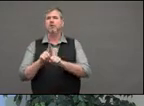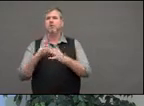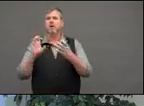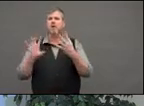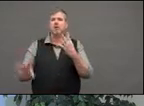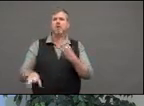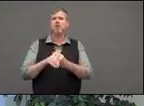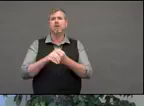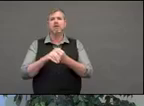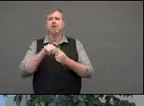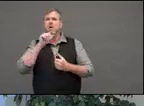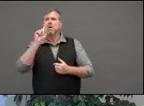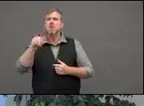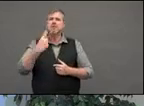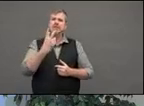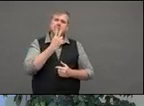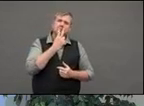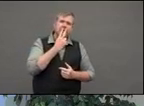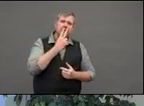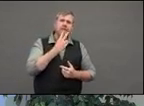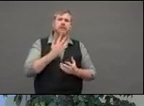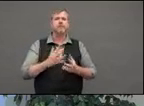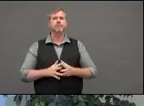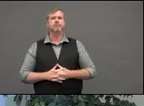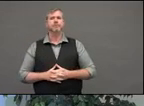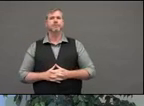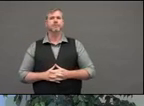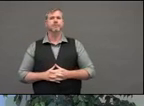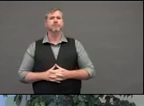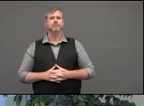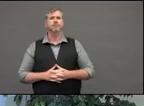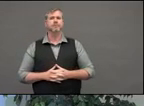i think also it has to do with um vaping or like the consumption of